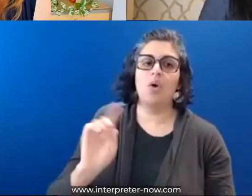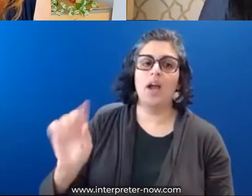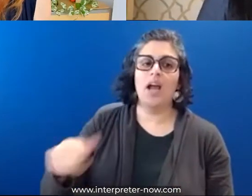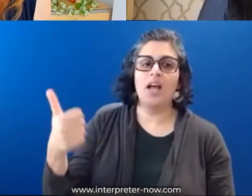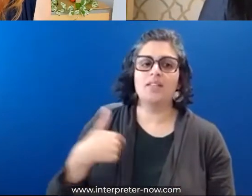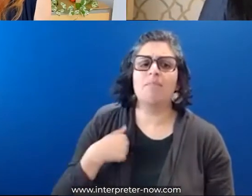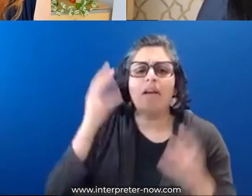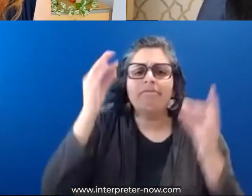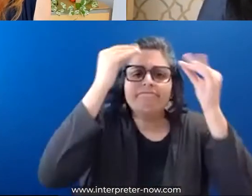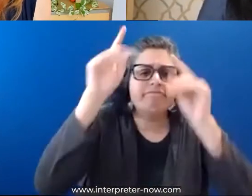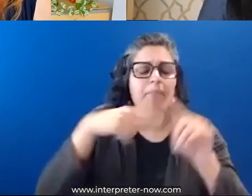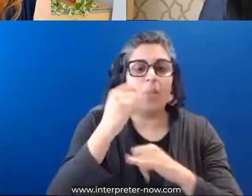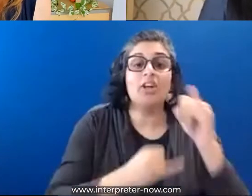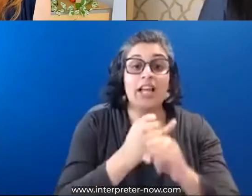about international human rights.